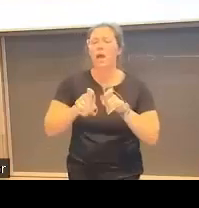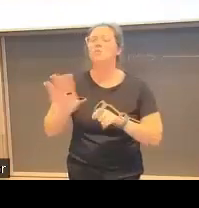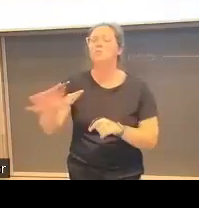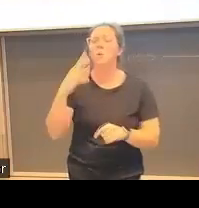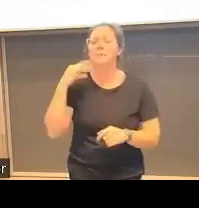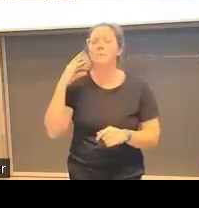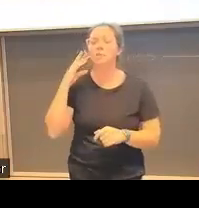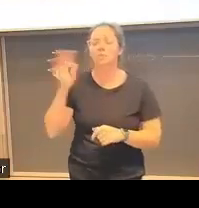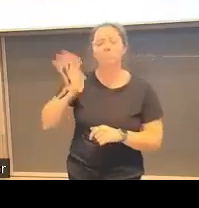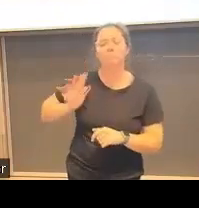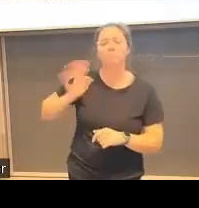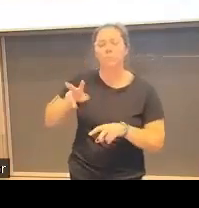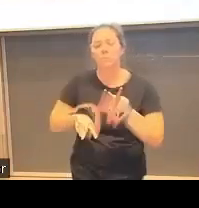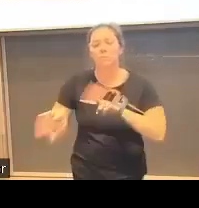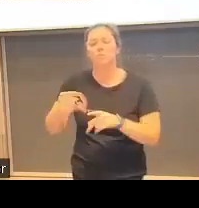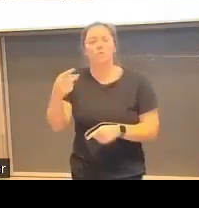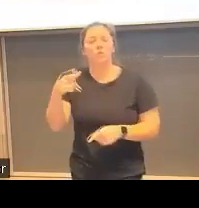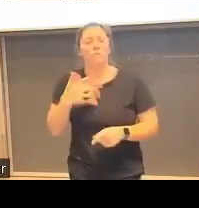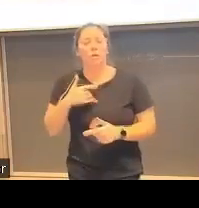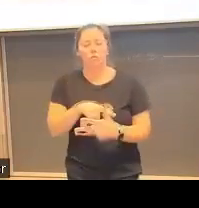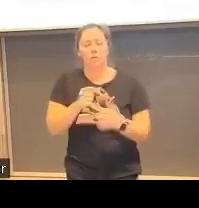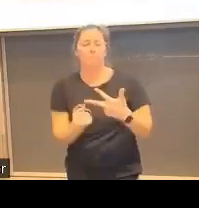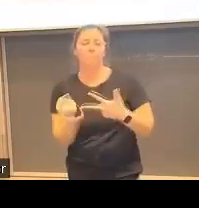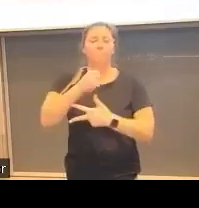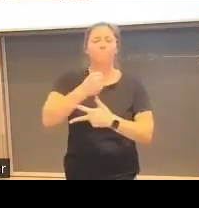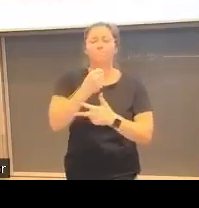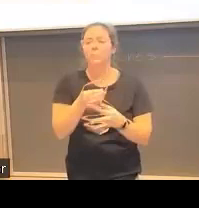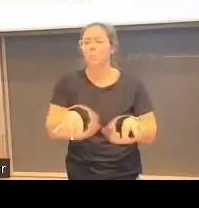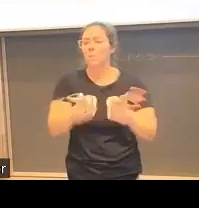and observations what do you feel are the three most essential characteristics of an effective